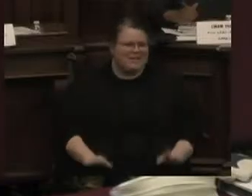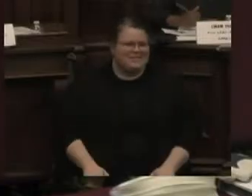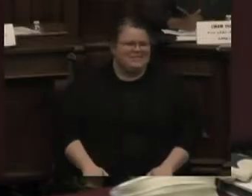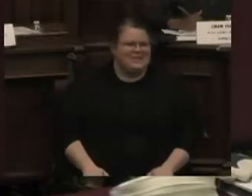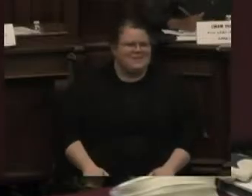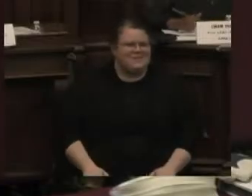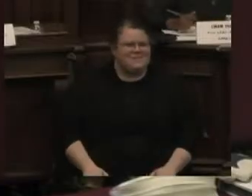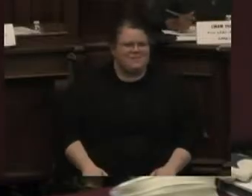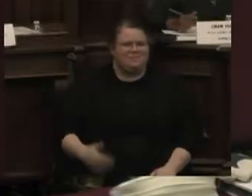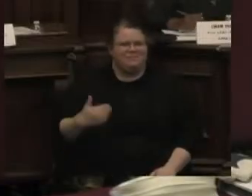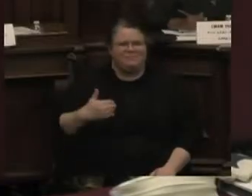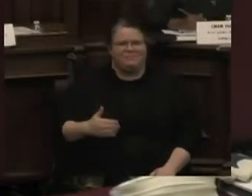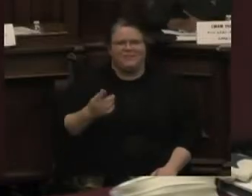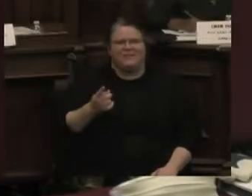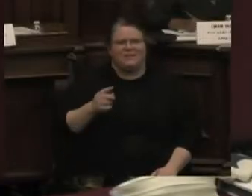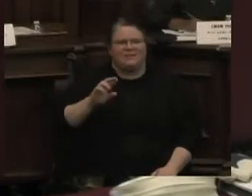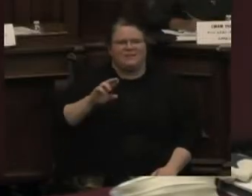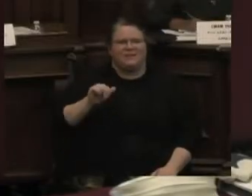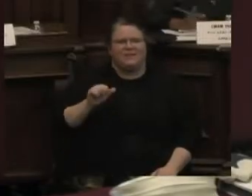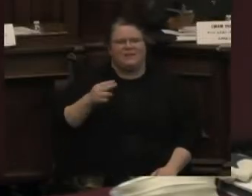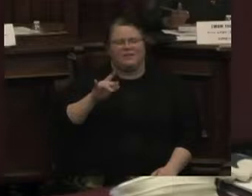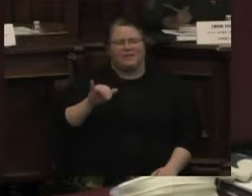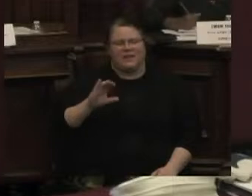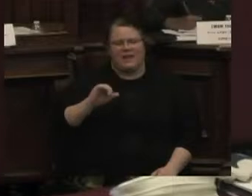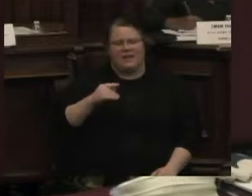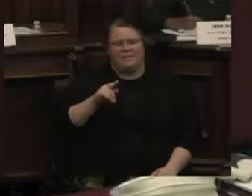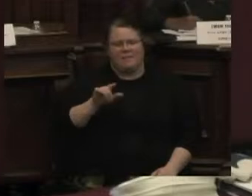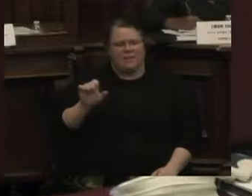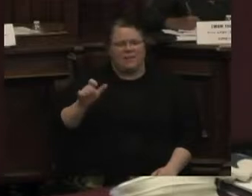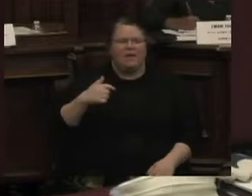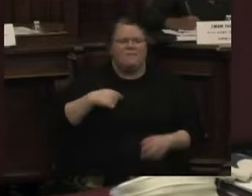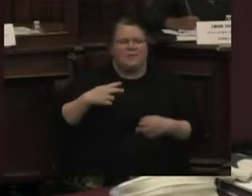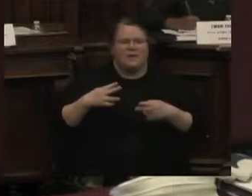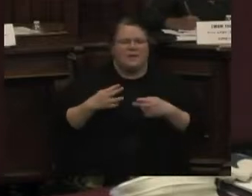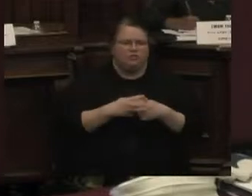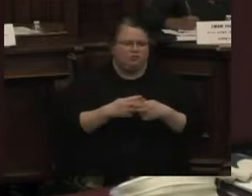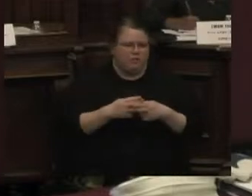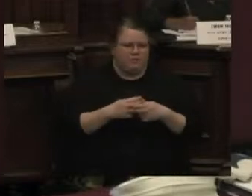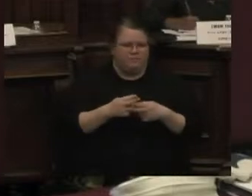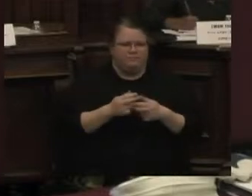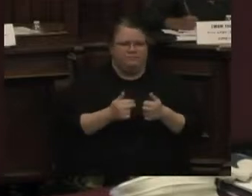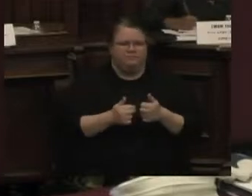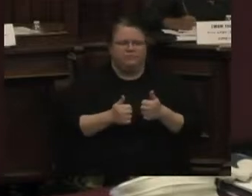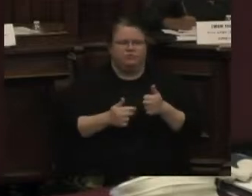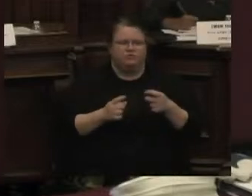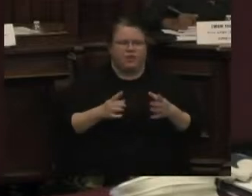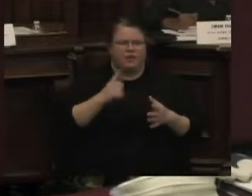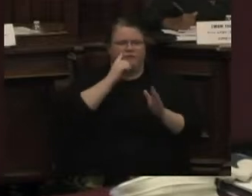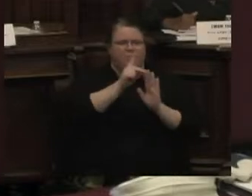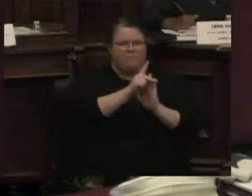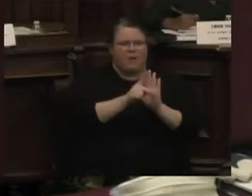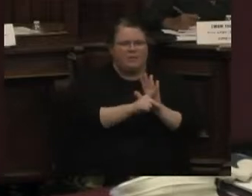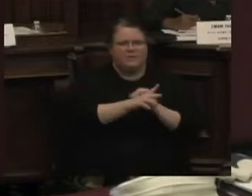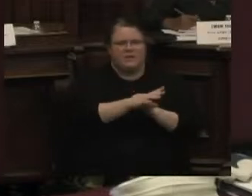everyone. How are you? Good. All right. Well my name is